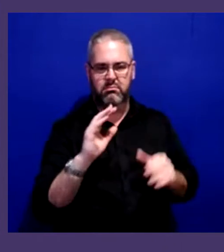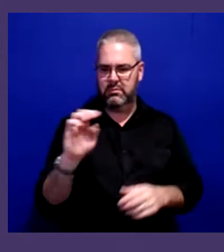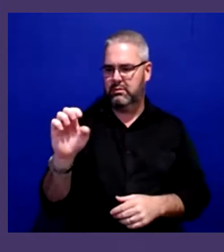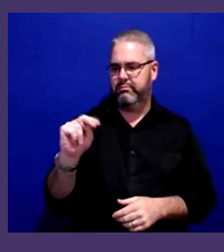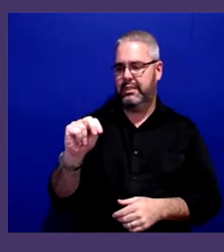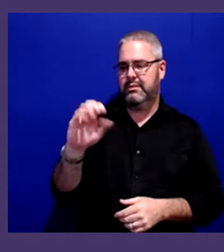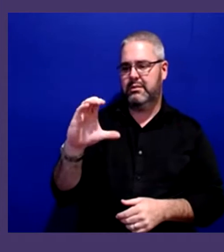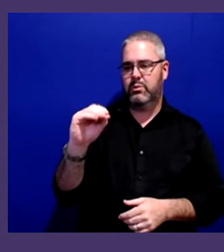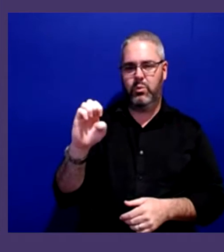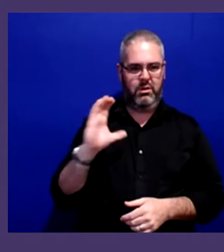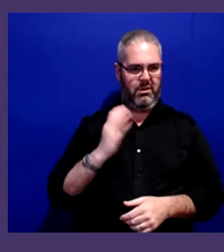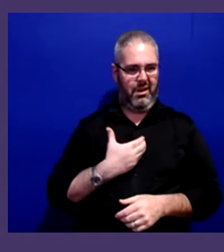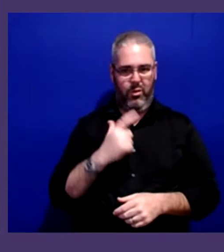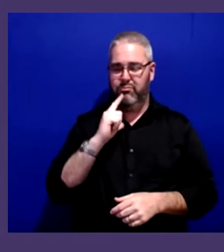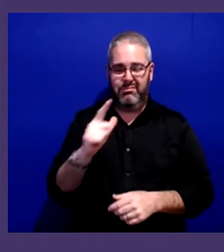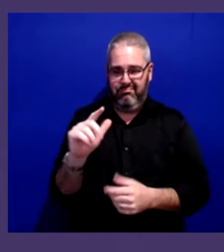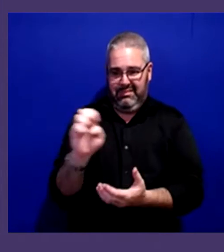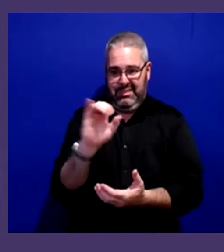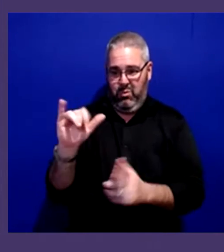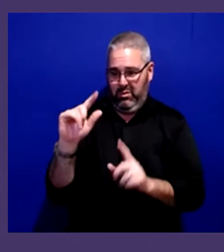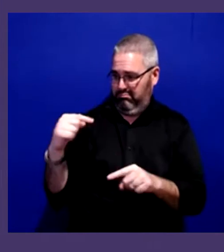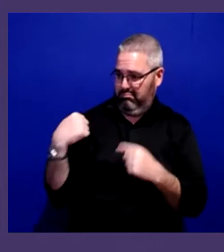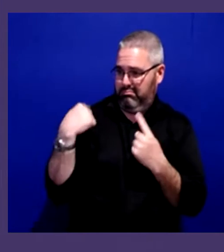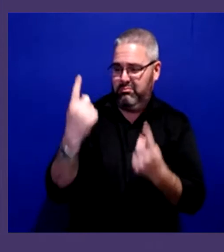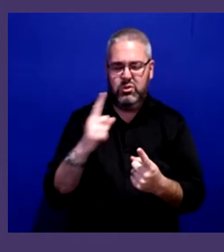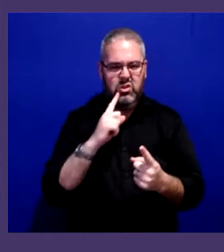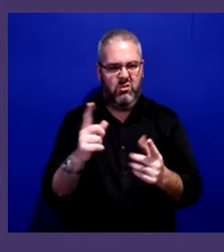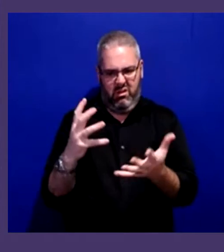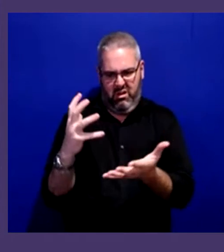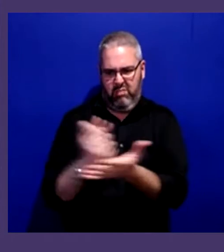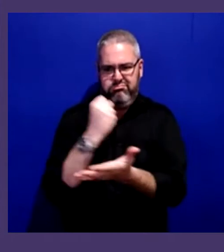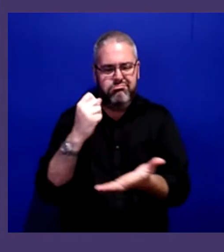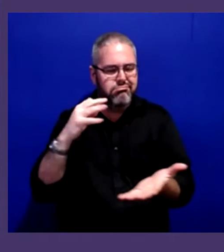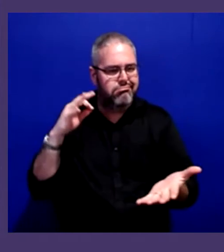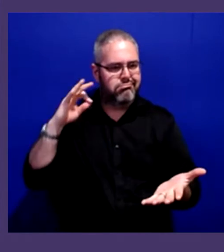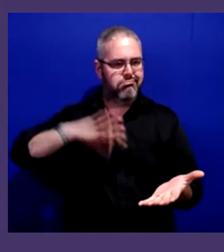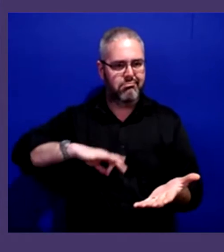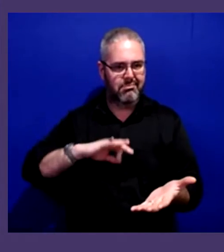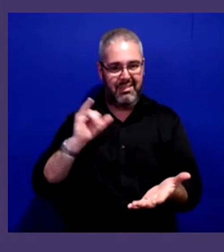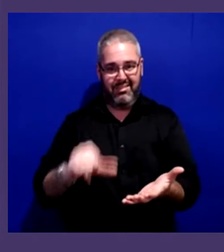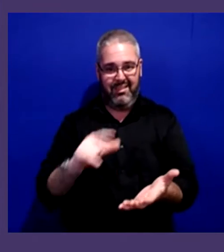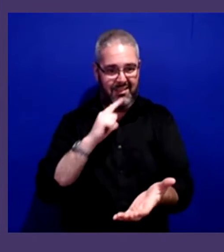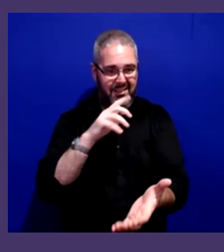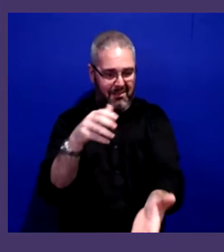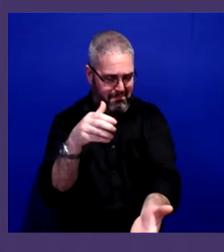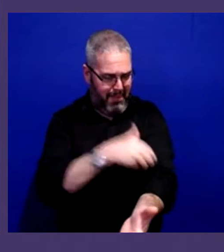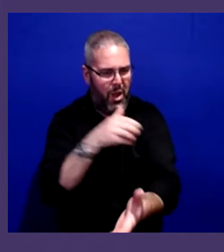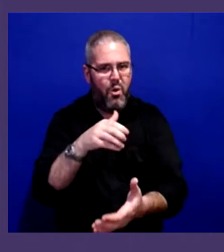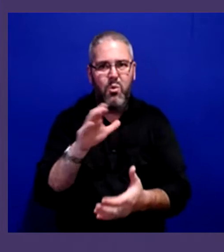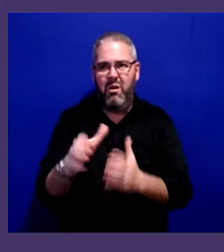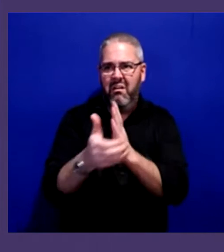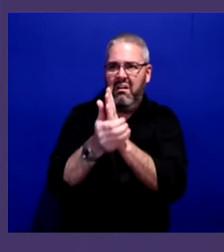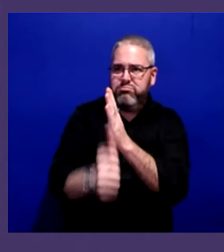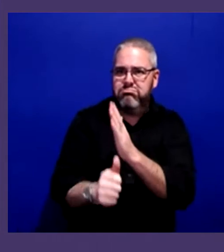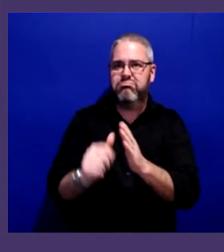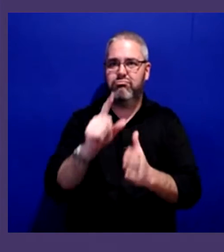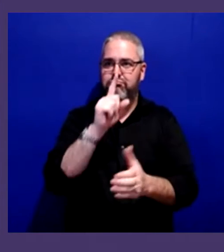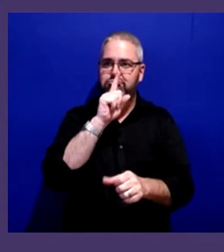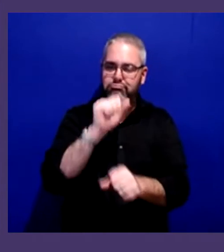EY has leveraged the power and talents of truly neurodiverse teams throughout